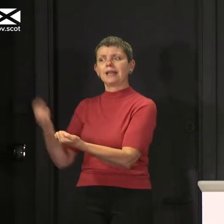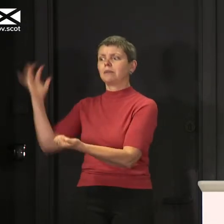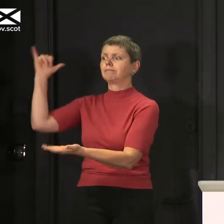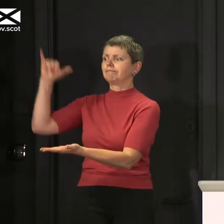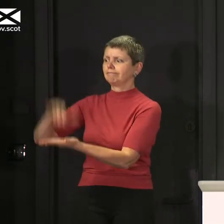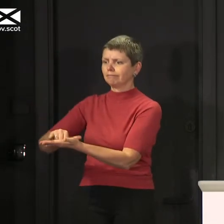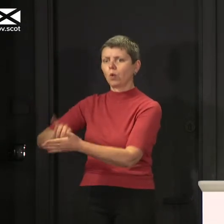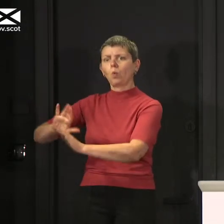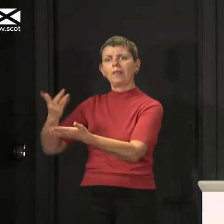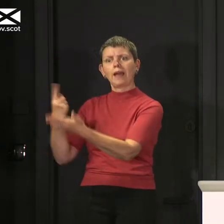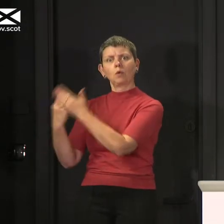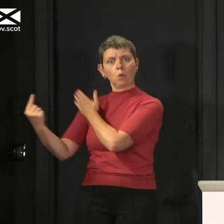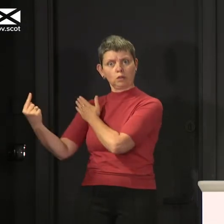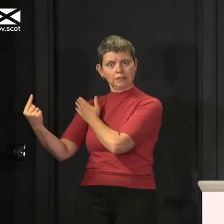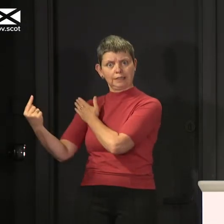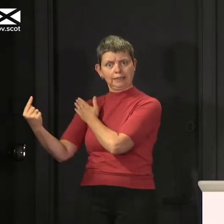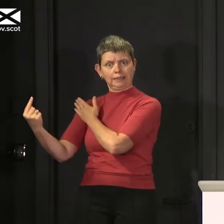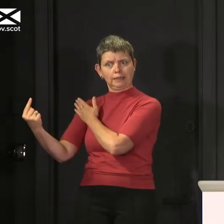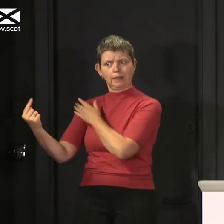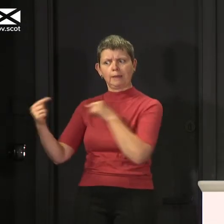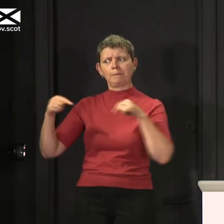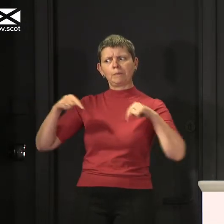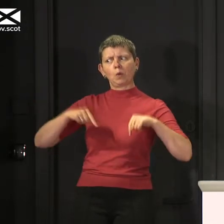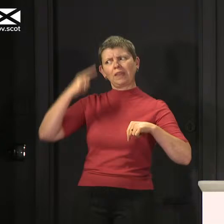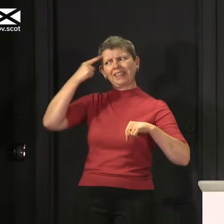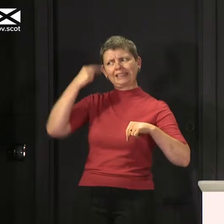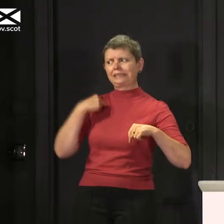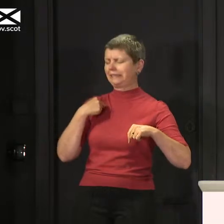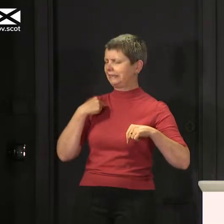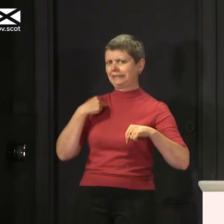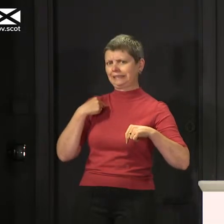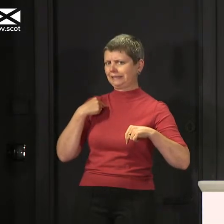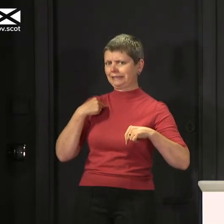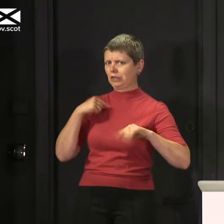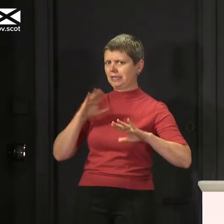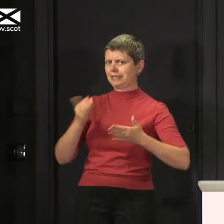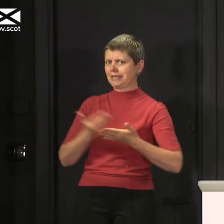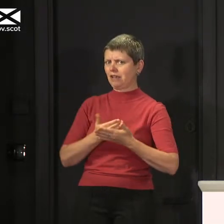from into England without quarantine, if we decided it wasn't safe then people could still